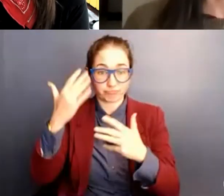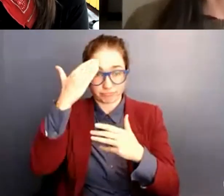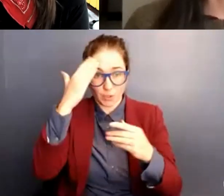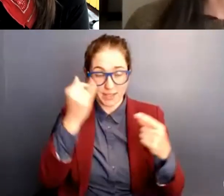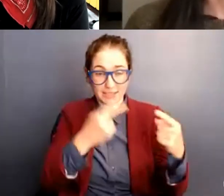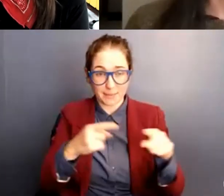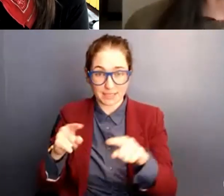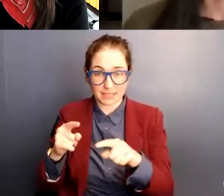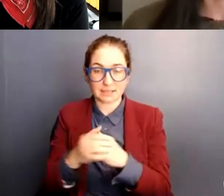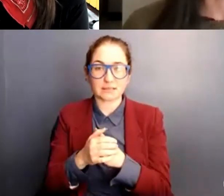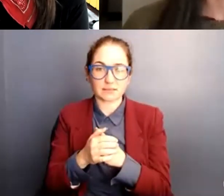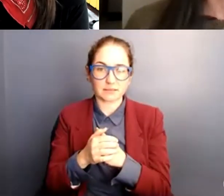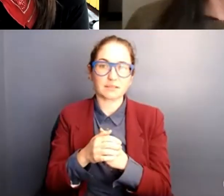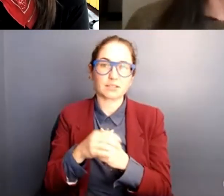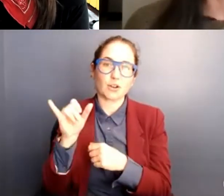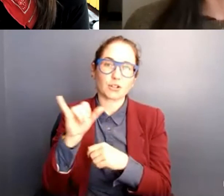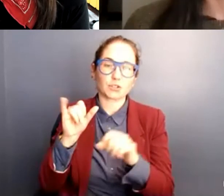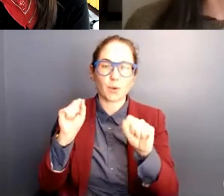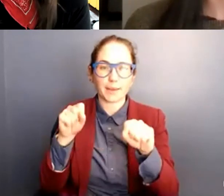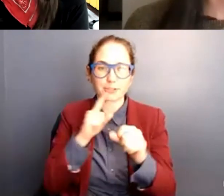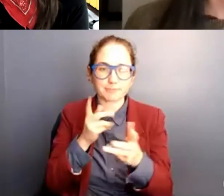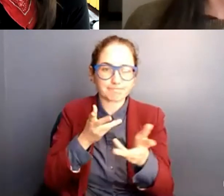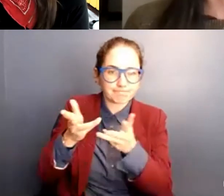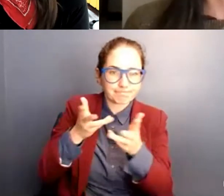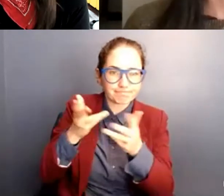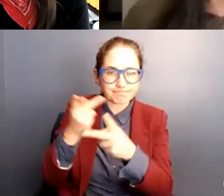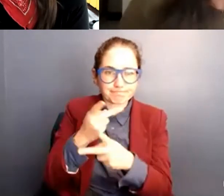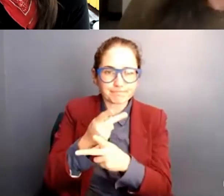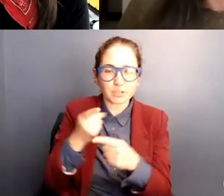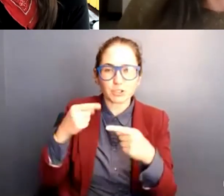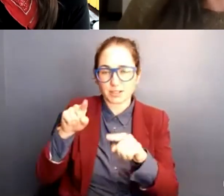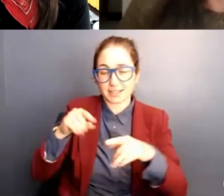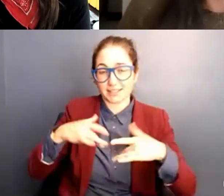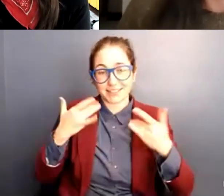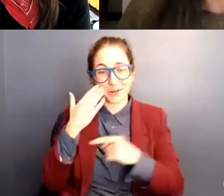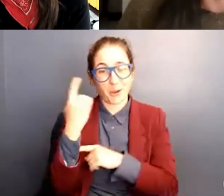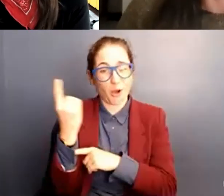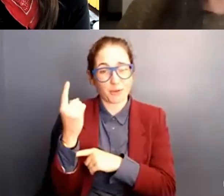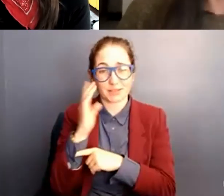And then we were able to troubleshoot during the event. Because there's always things that are going to go wrong. As I keep